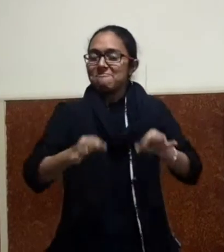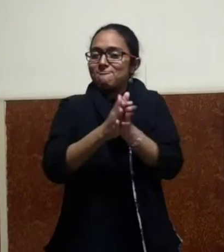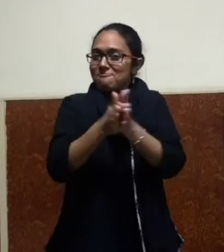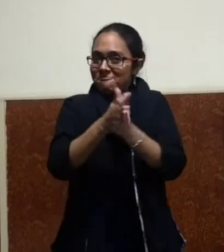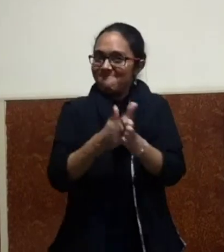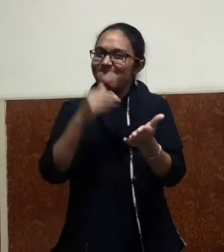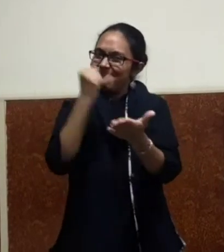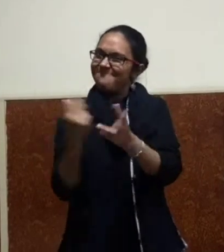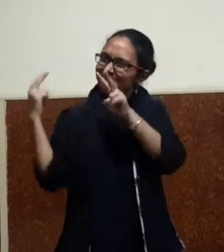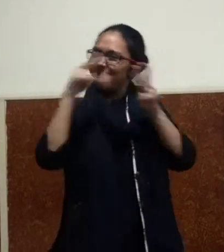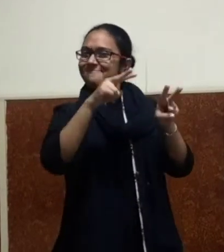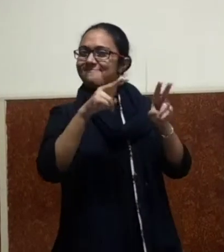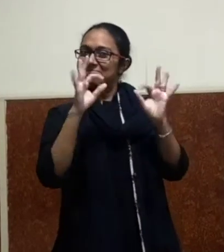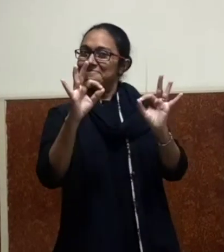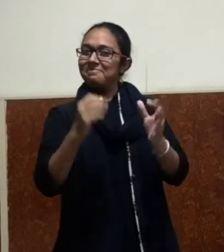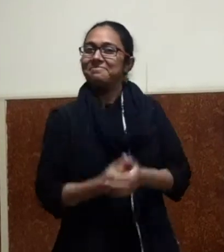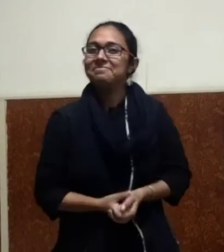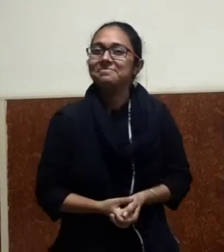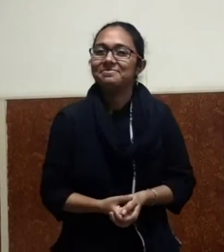we have an interesting panel discussion, do watch!